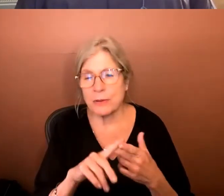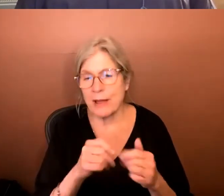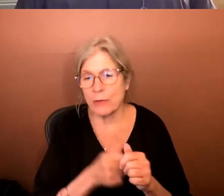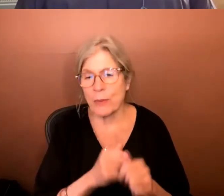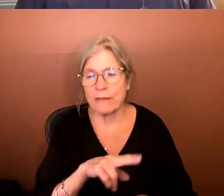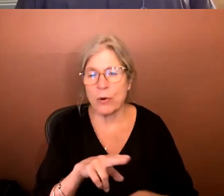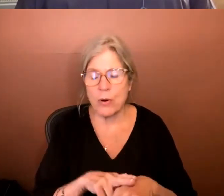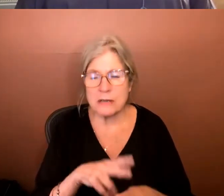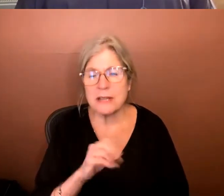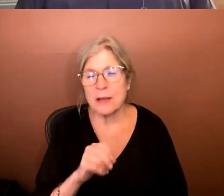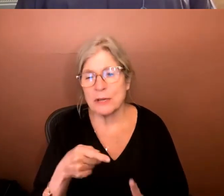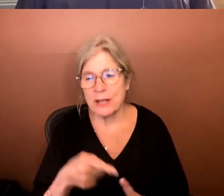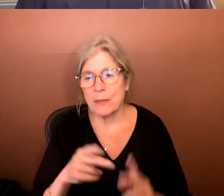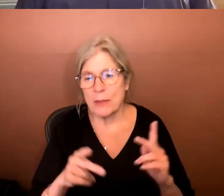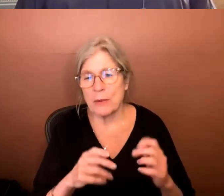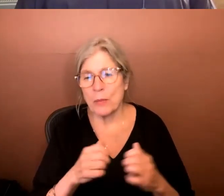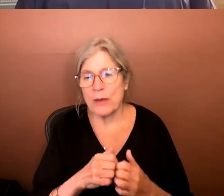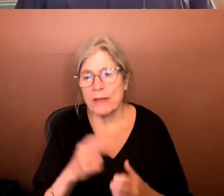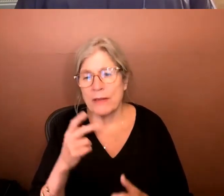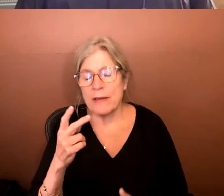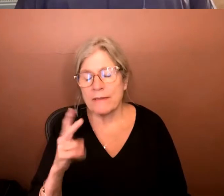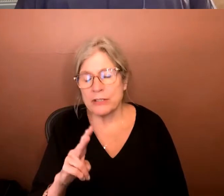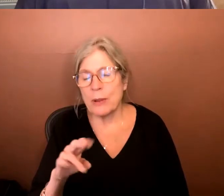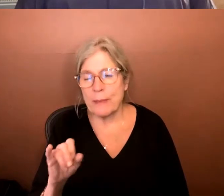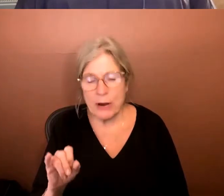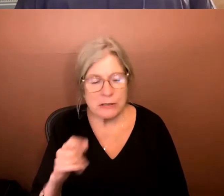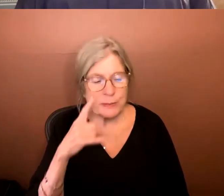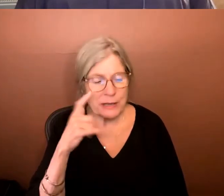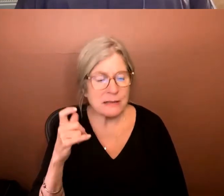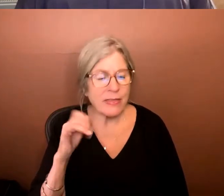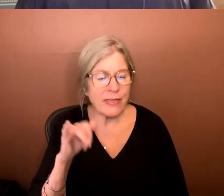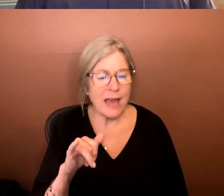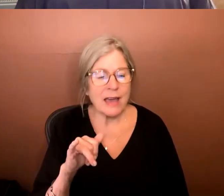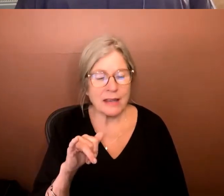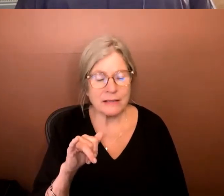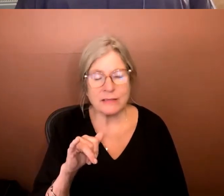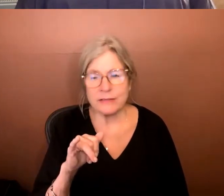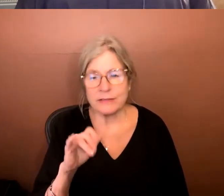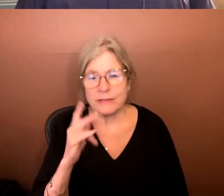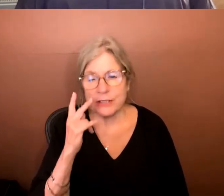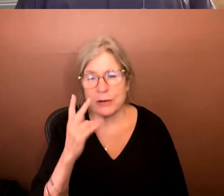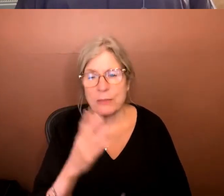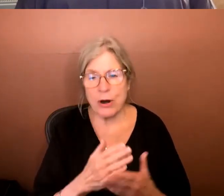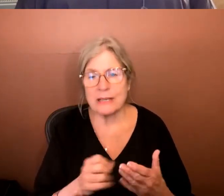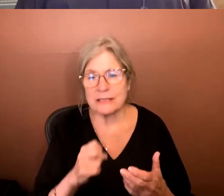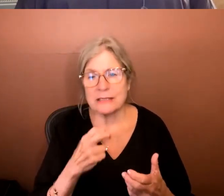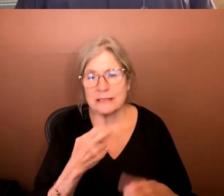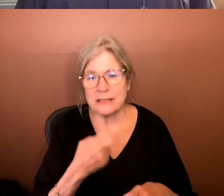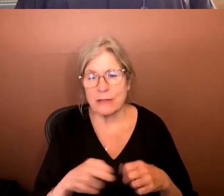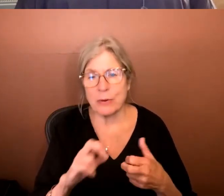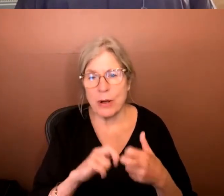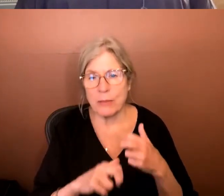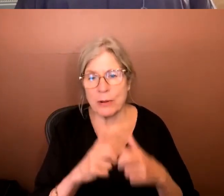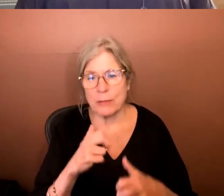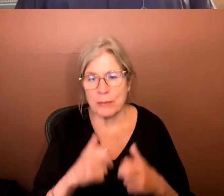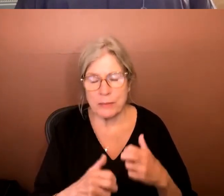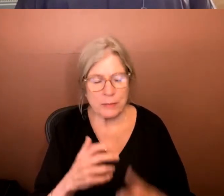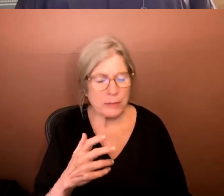Particularly people with visual impairments. That data visualization part is a particularly huge problem.